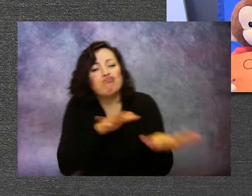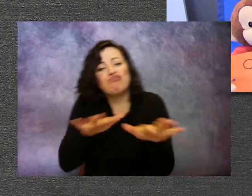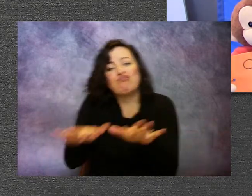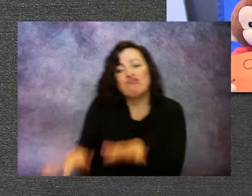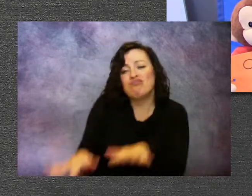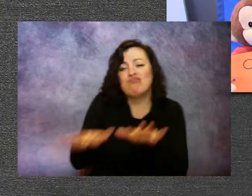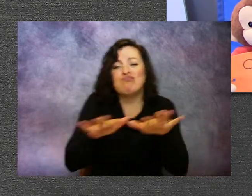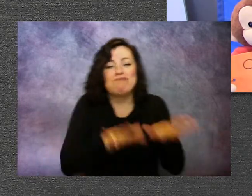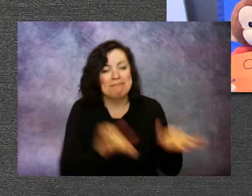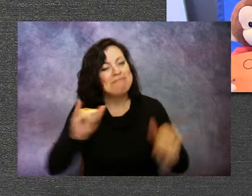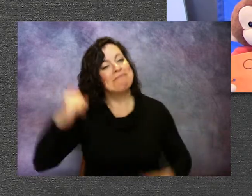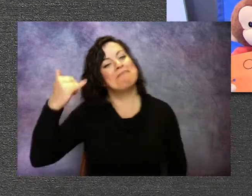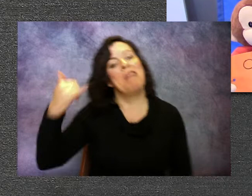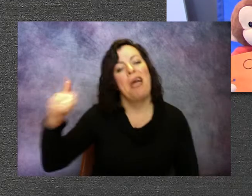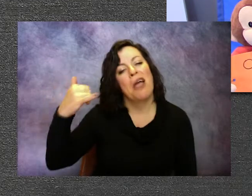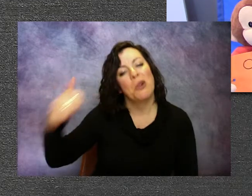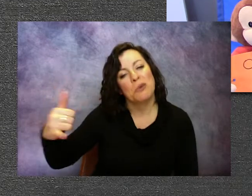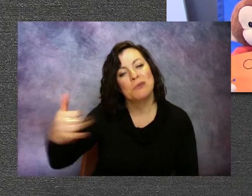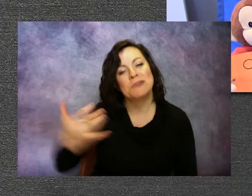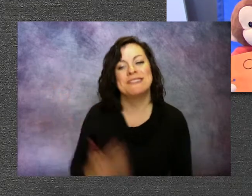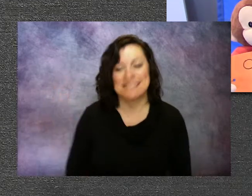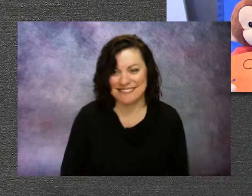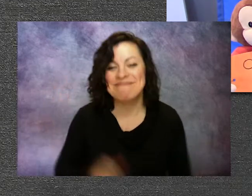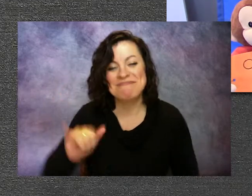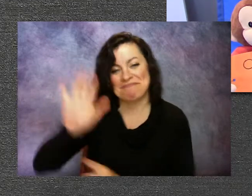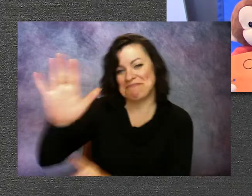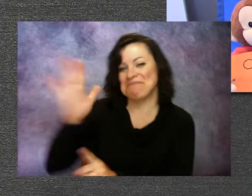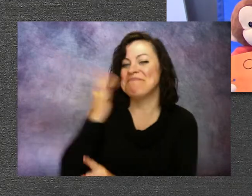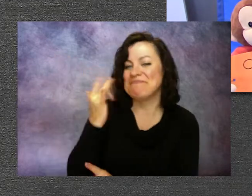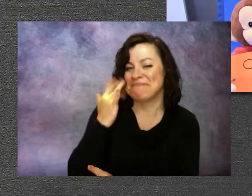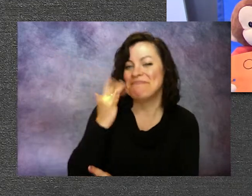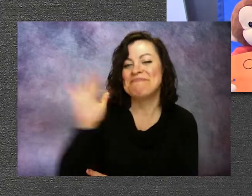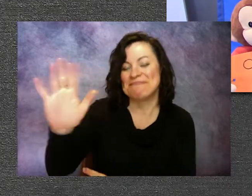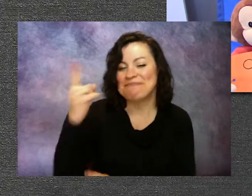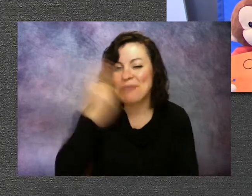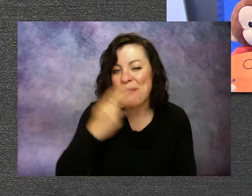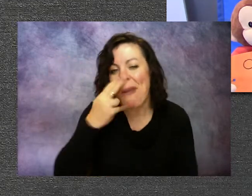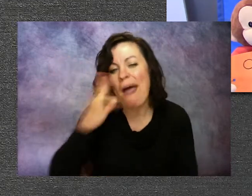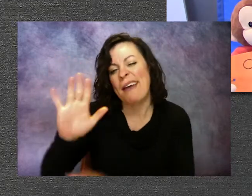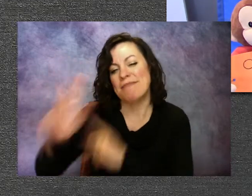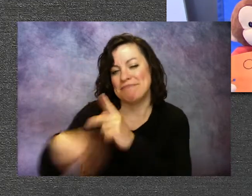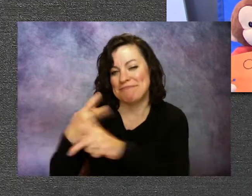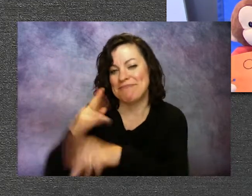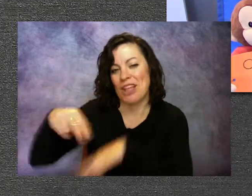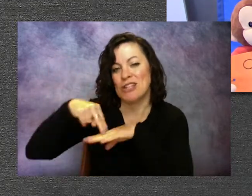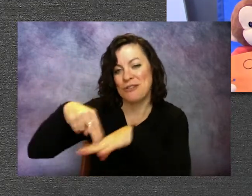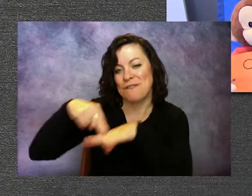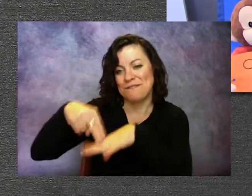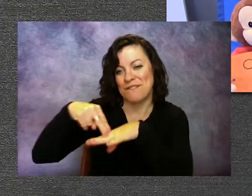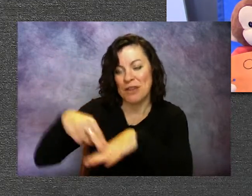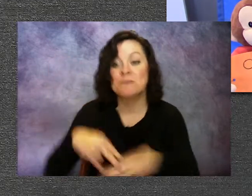Try it at home. Hang loose. All right, so what we're gonna do is we're going to look at the words up here